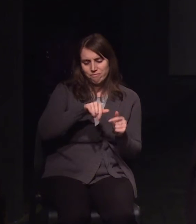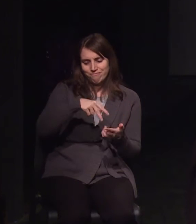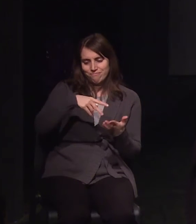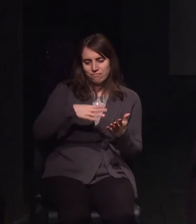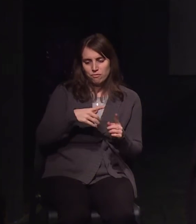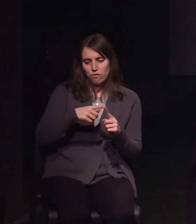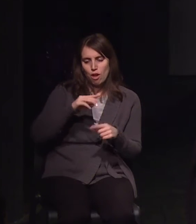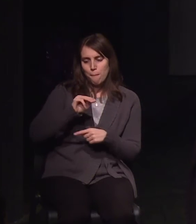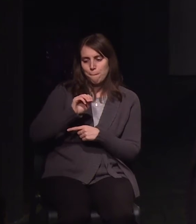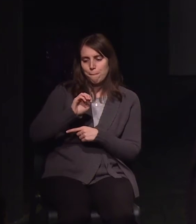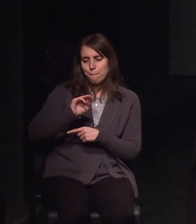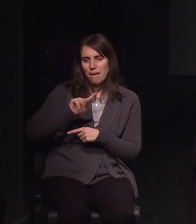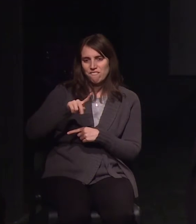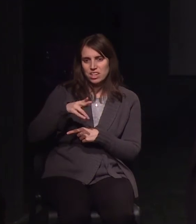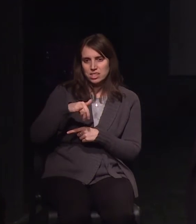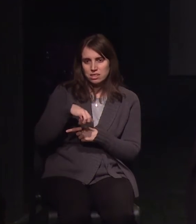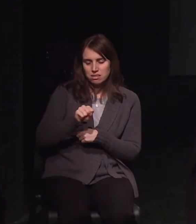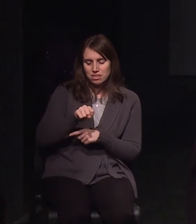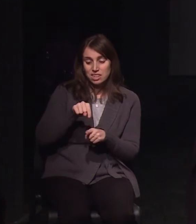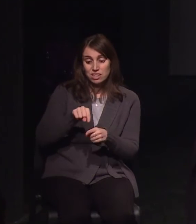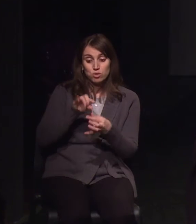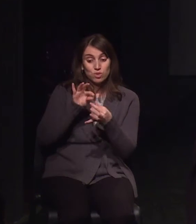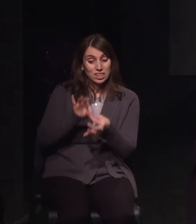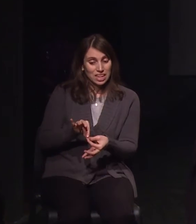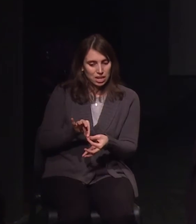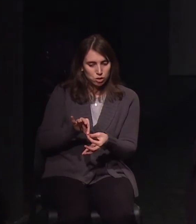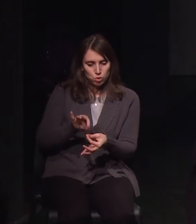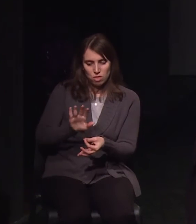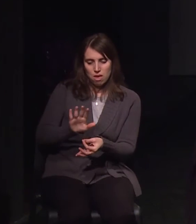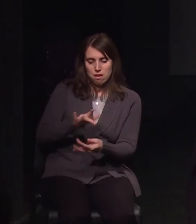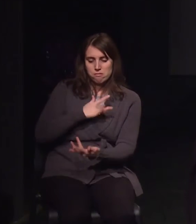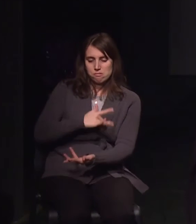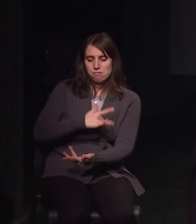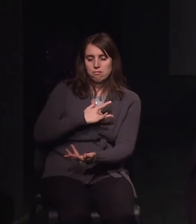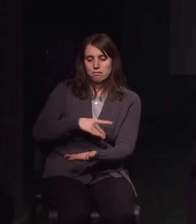It’s related in a way to Footworking in Chicago, but it’s different, it’s a different